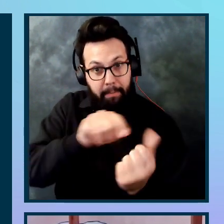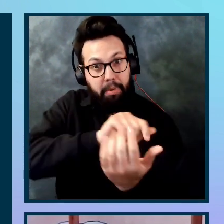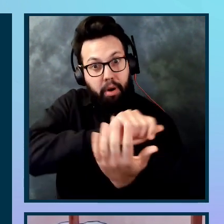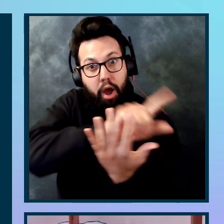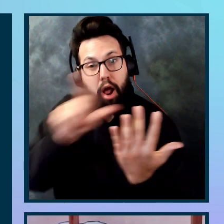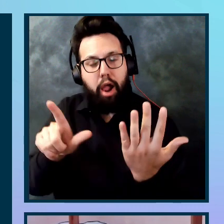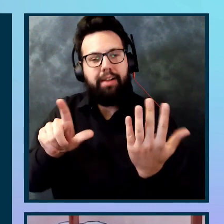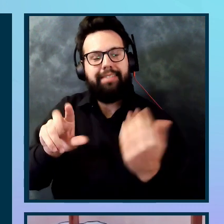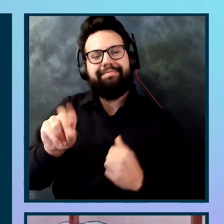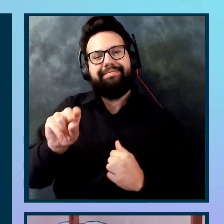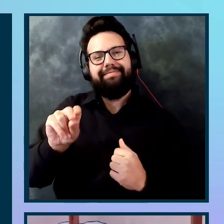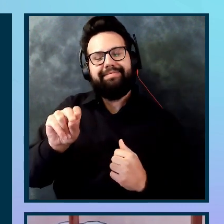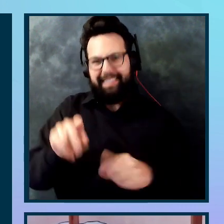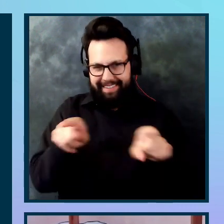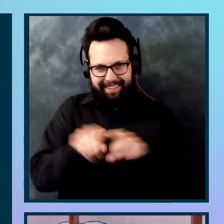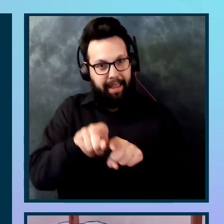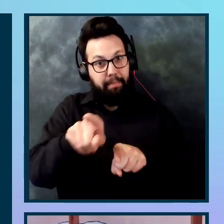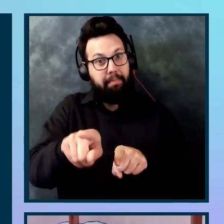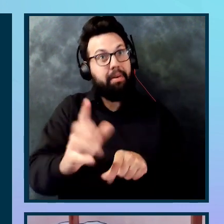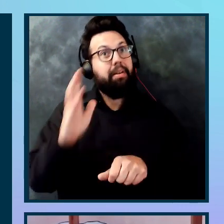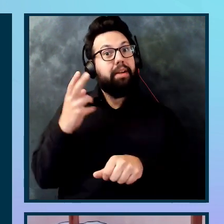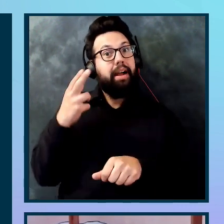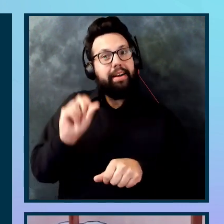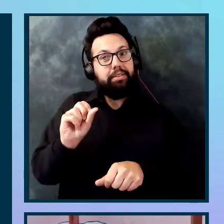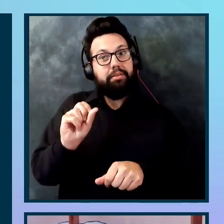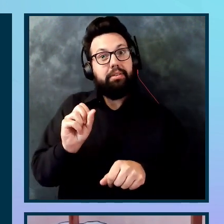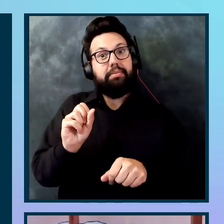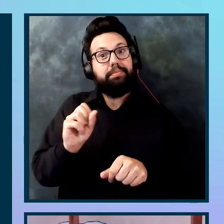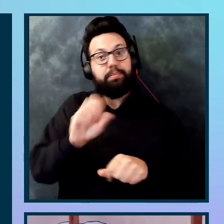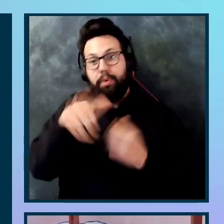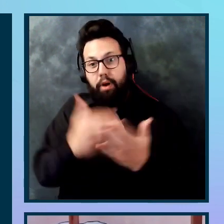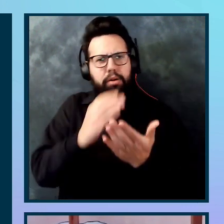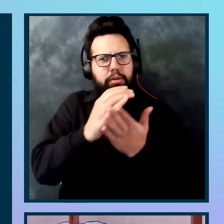do you remember everything in every single one of your classes, right? That's a lot to remember,